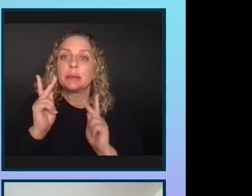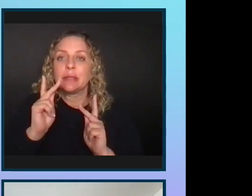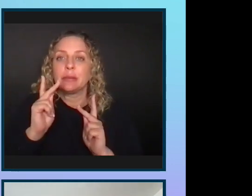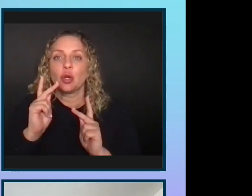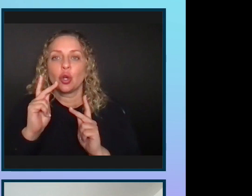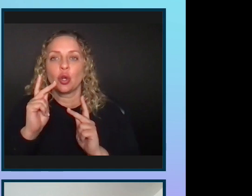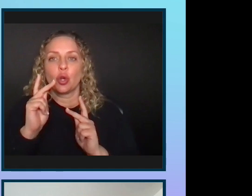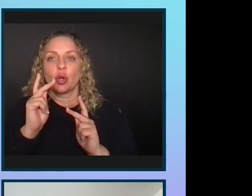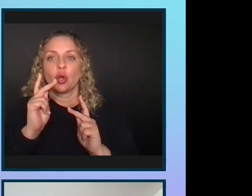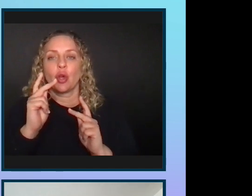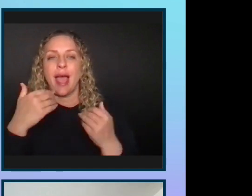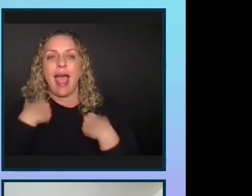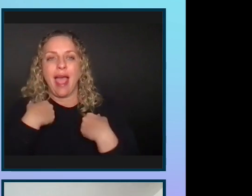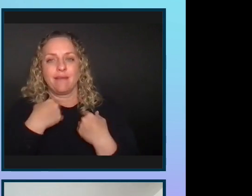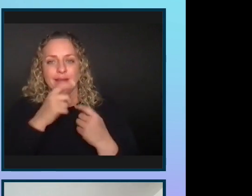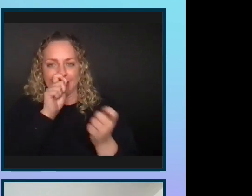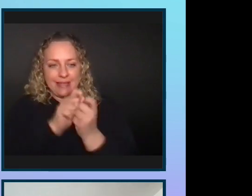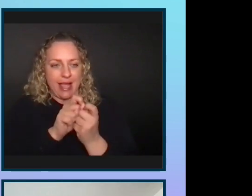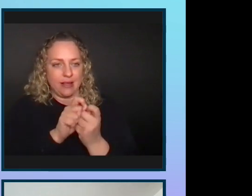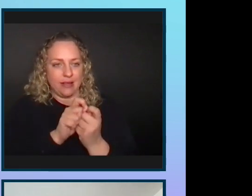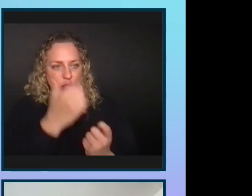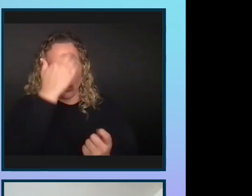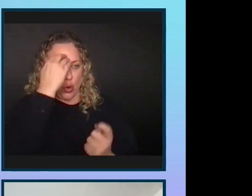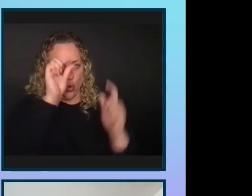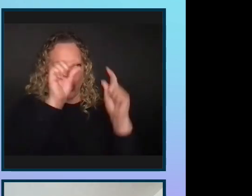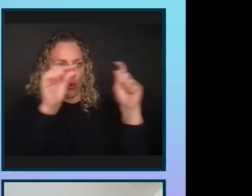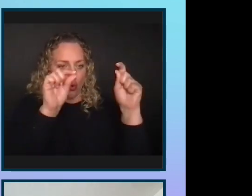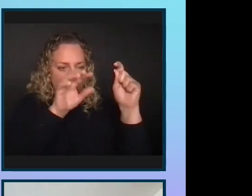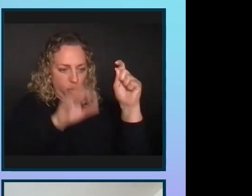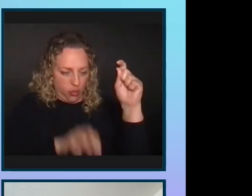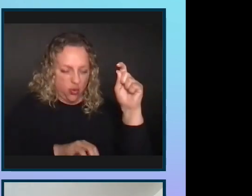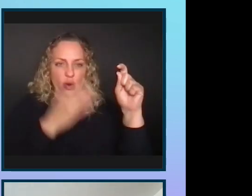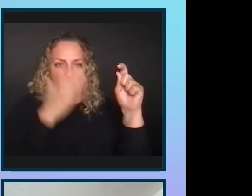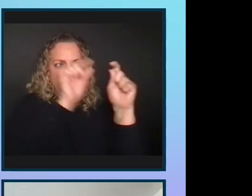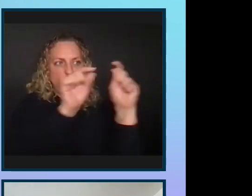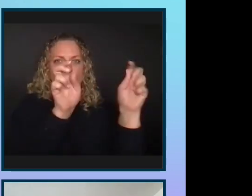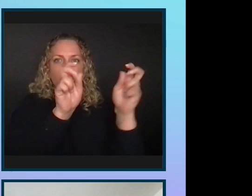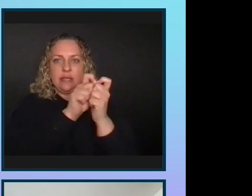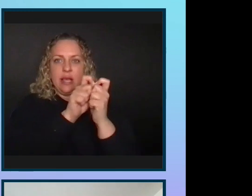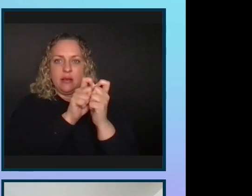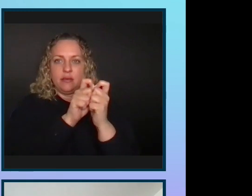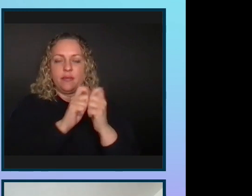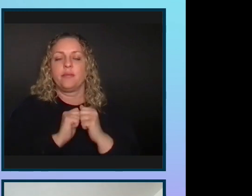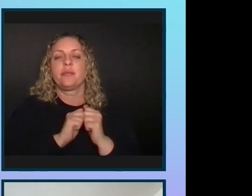what's going to be on the page and are aware of that before diving into your content. Another aspect of using language